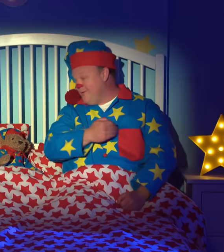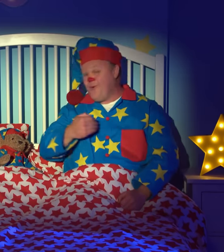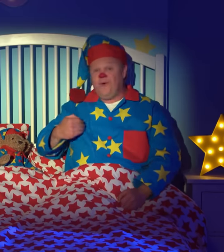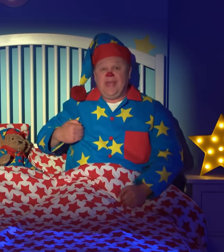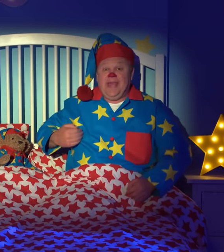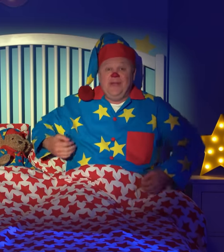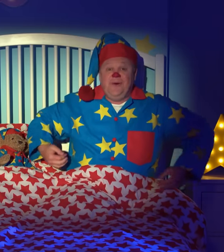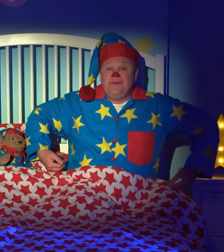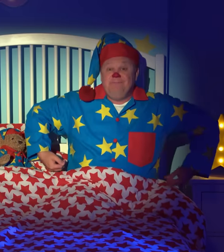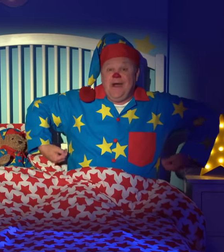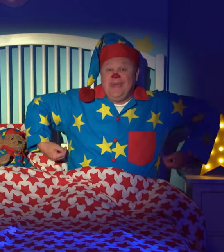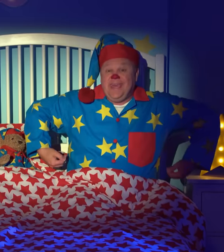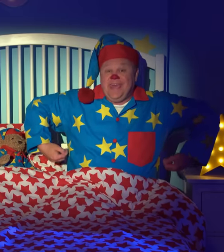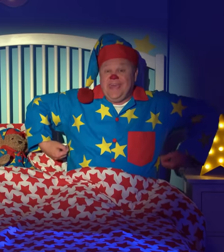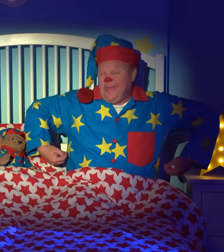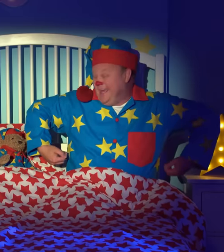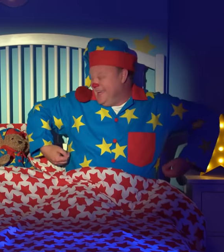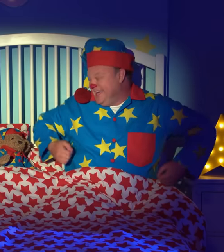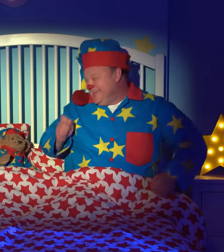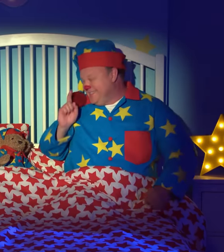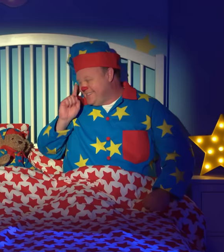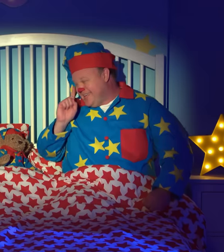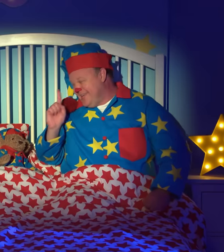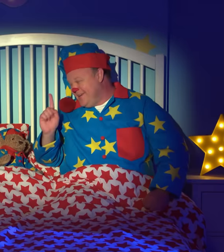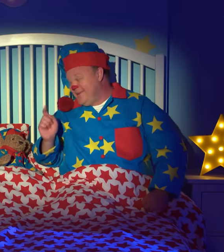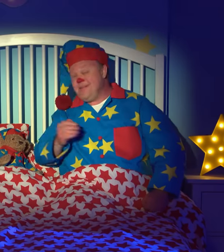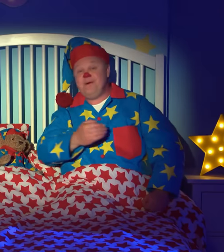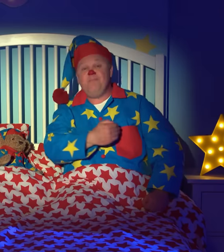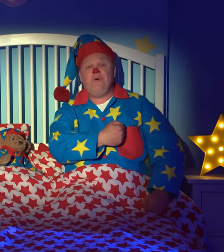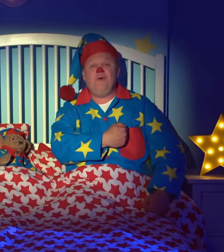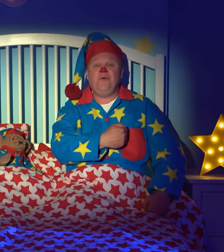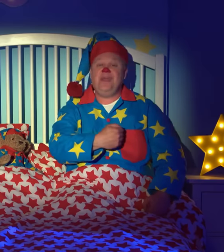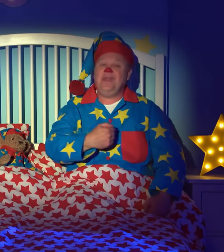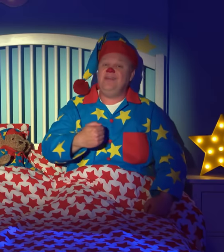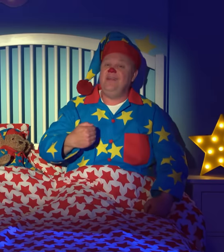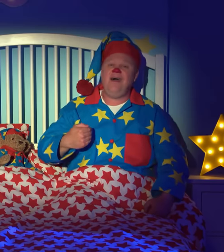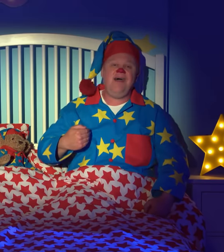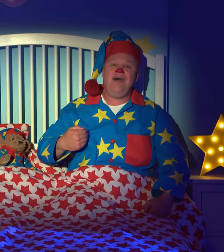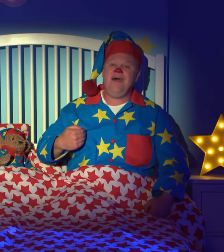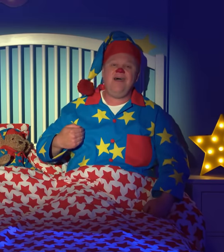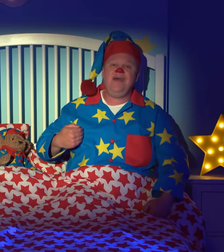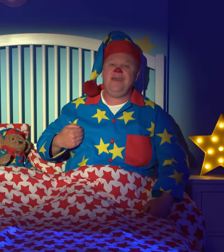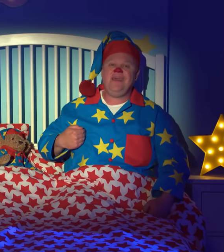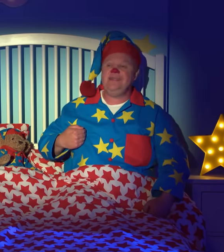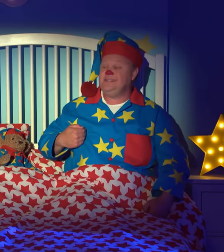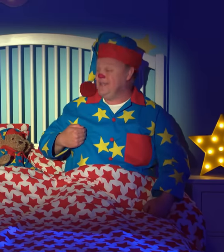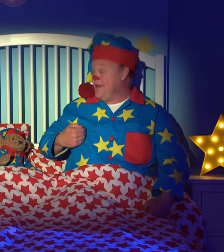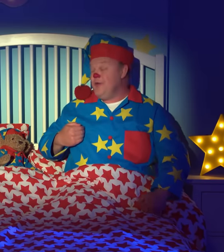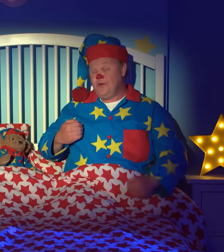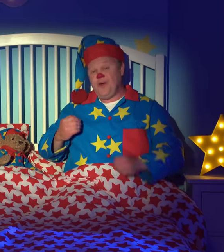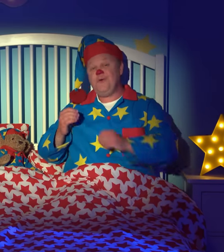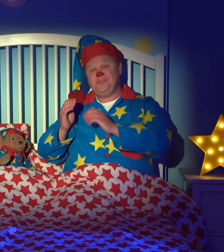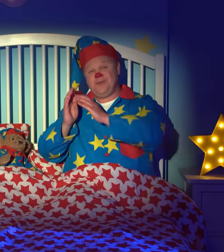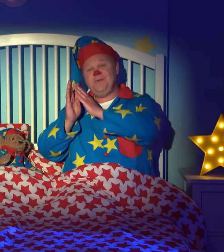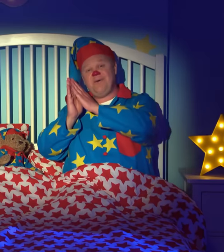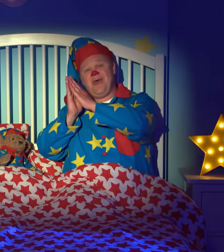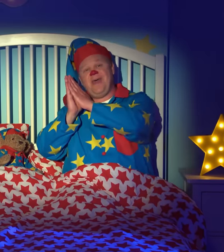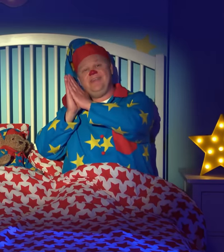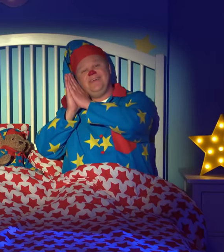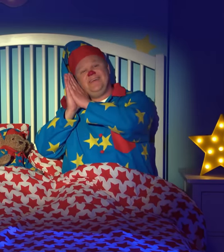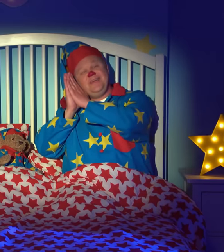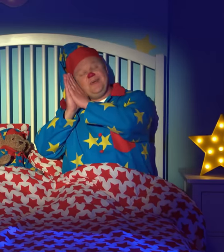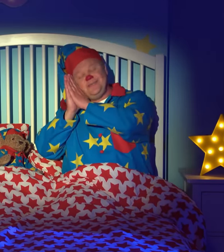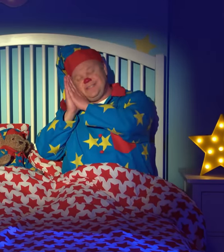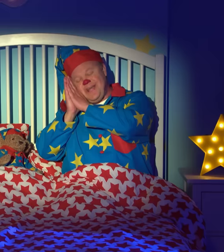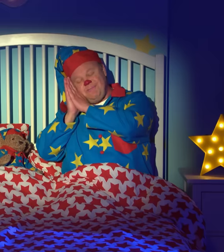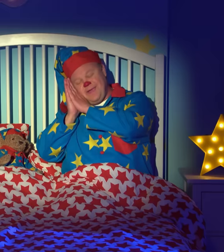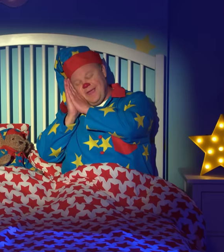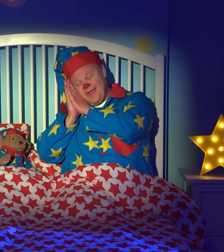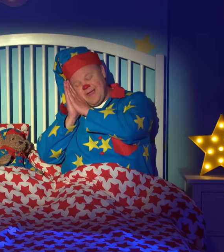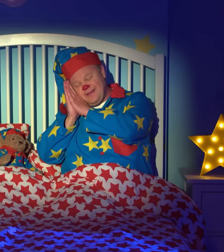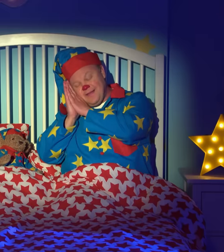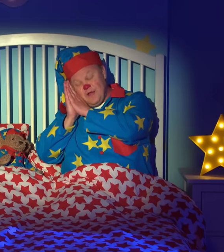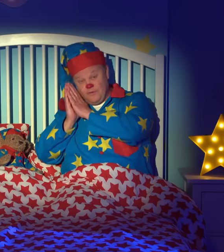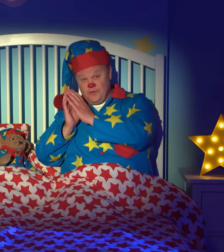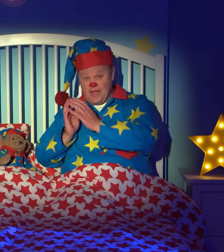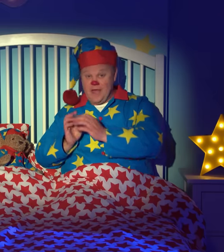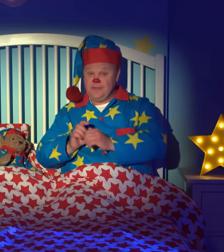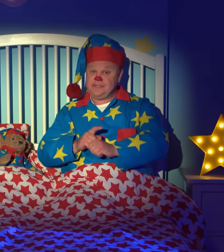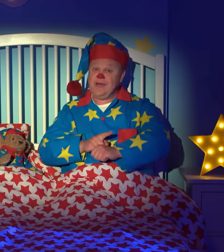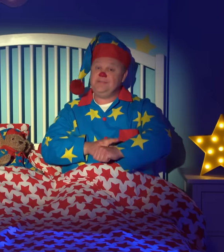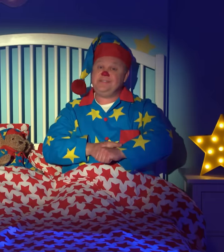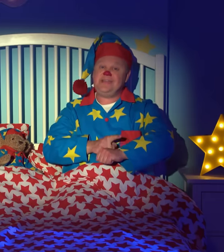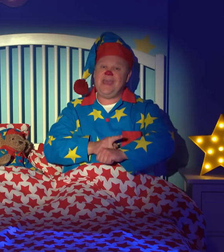morning lord monkey see you in the morning light go to bed you sleepy head for now it's time to say